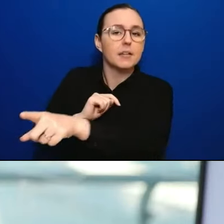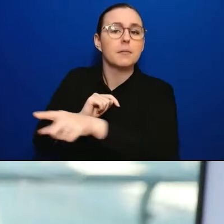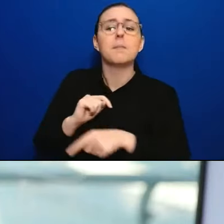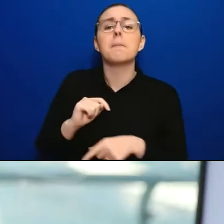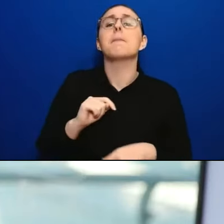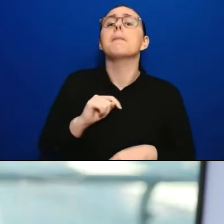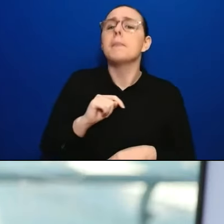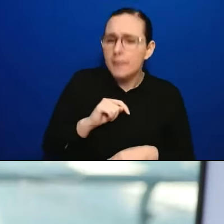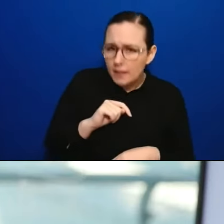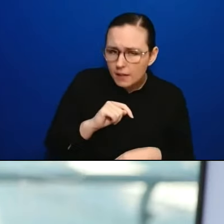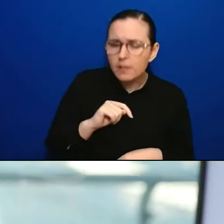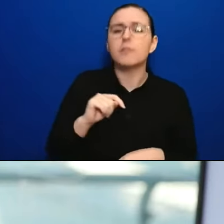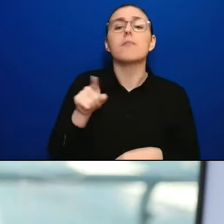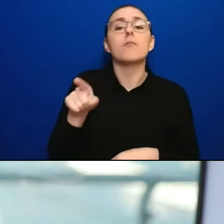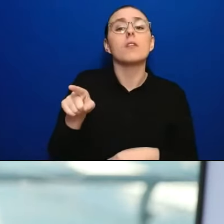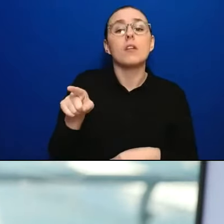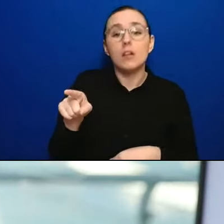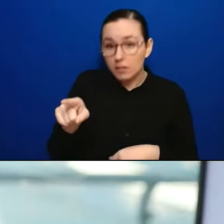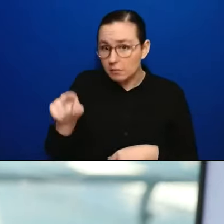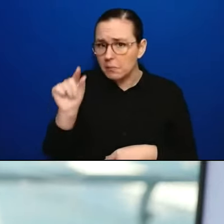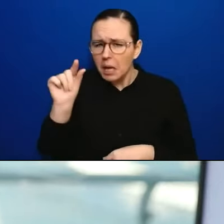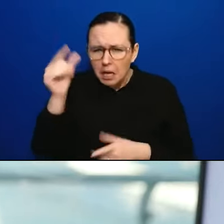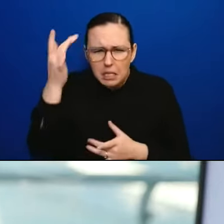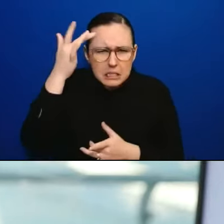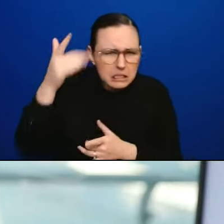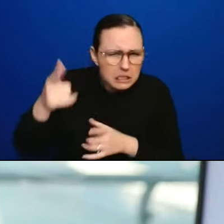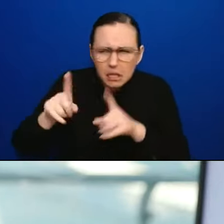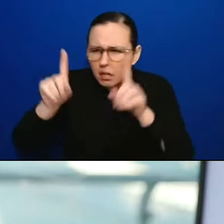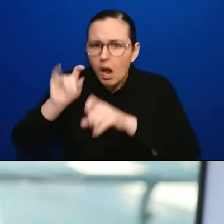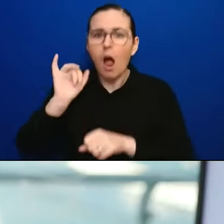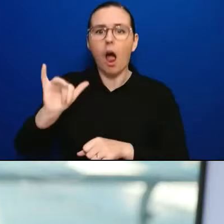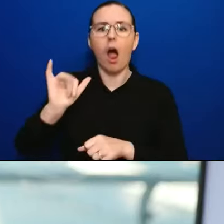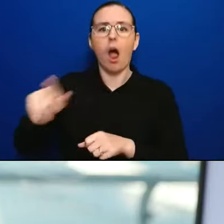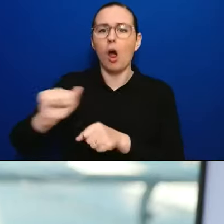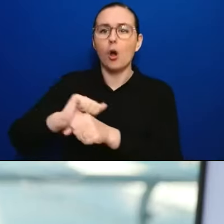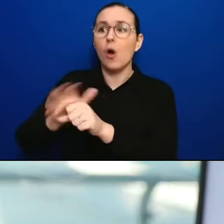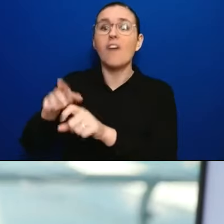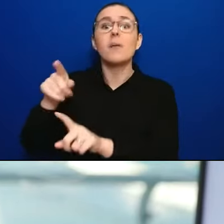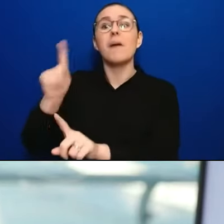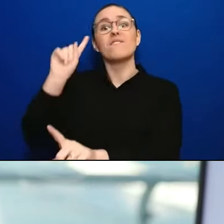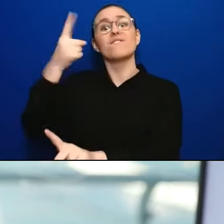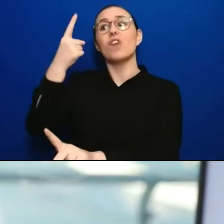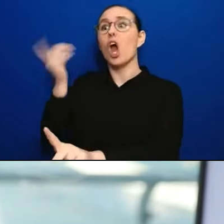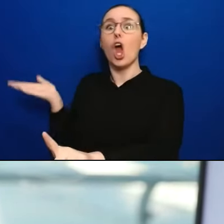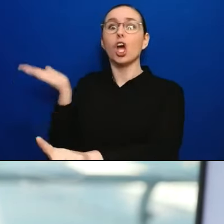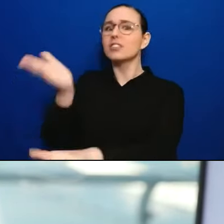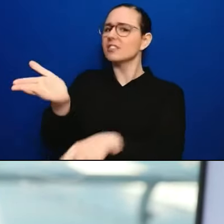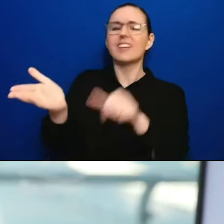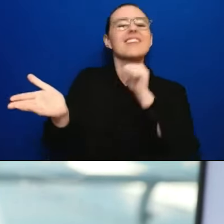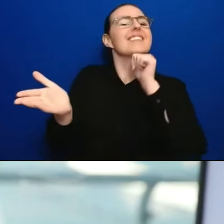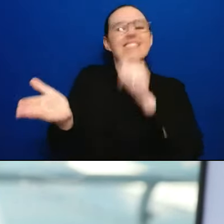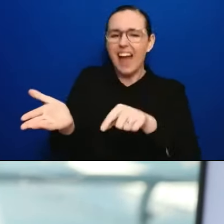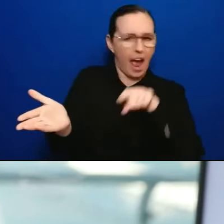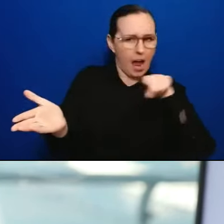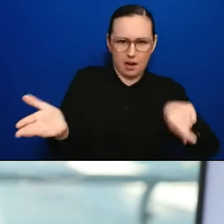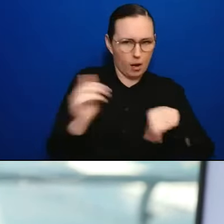screened or tested with either very mild illness or because they've been screened on